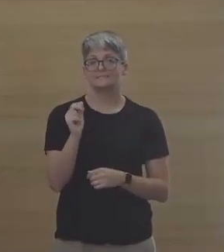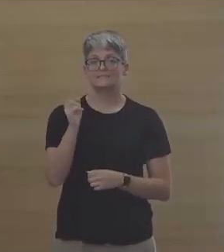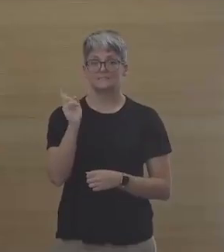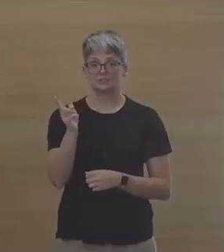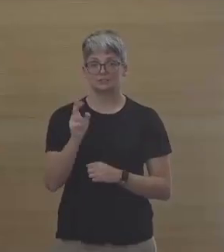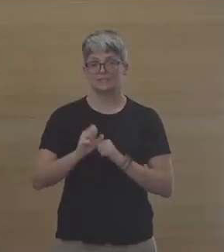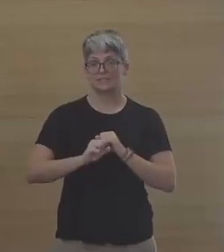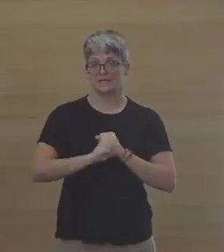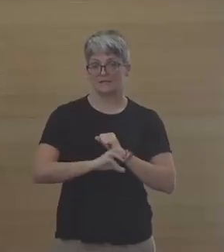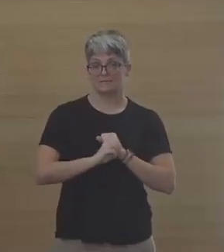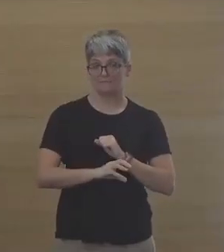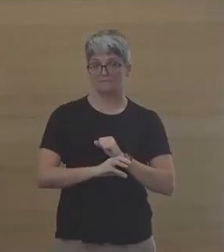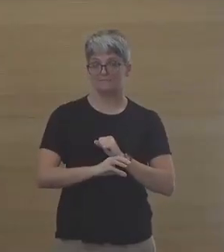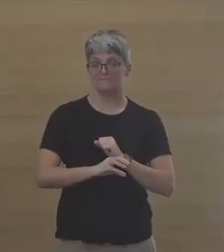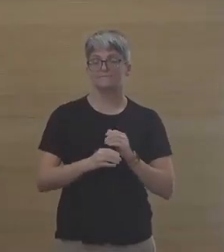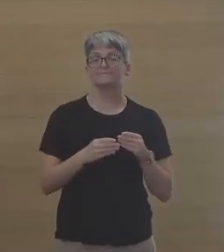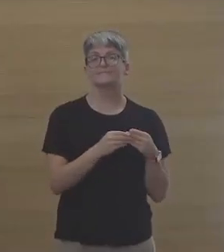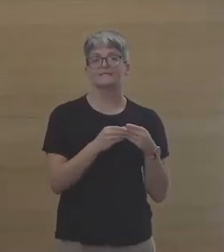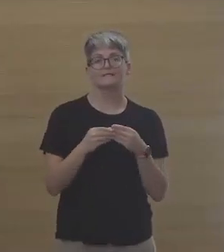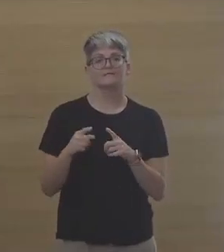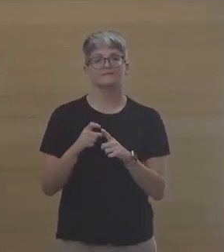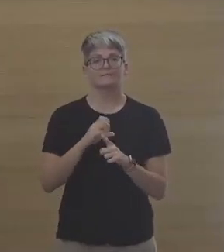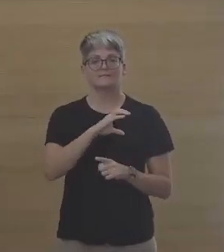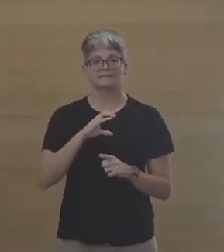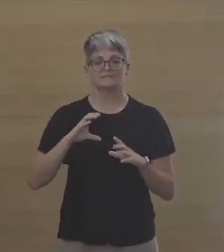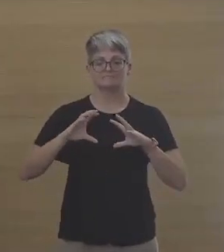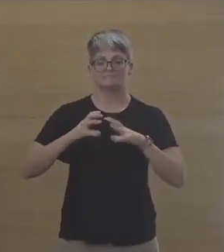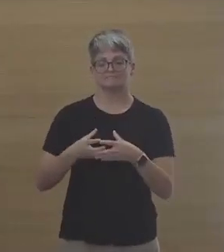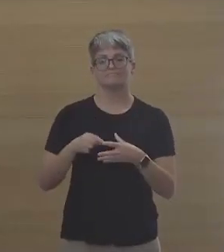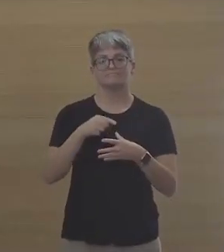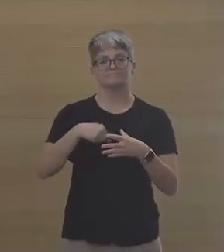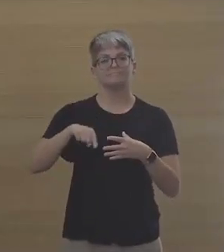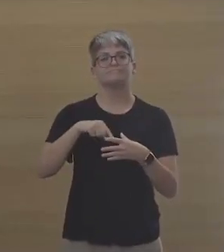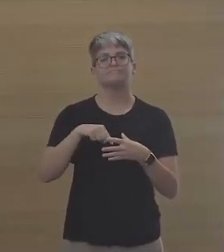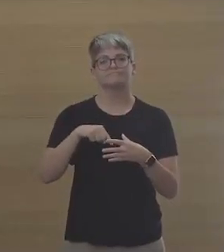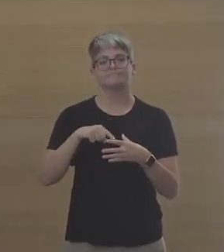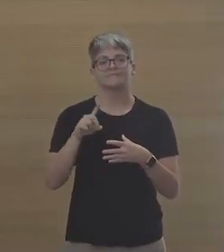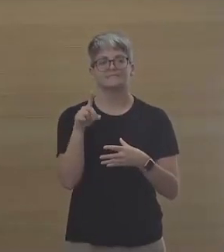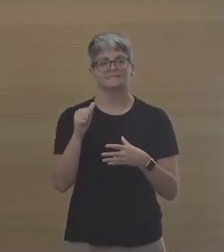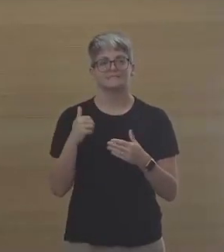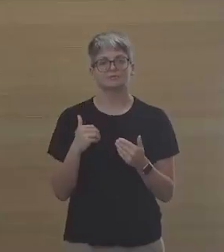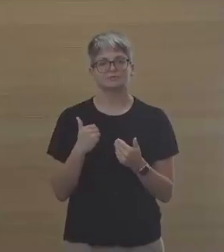is led by a committee of disabled young adults.